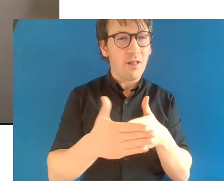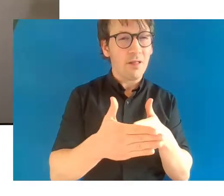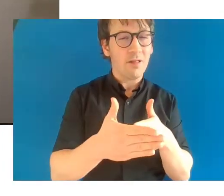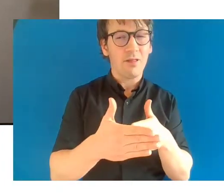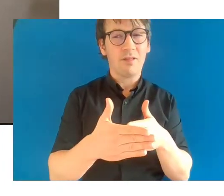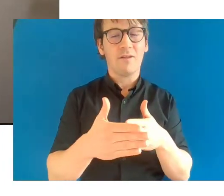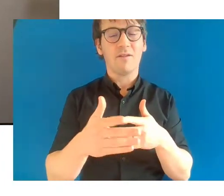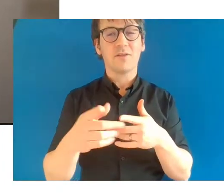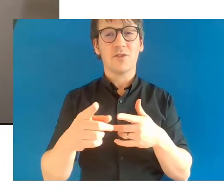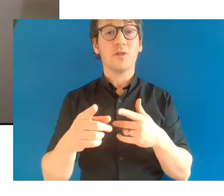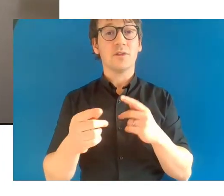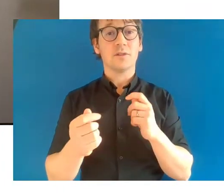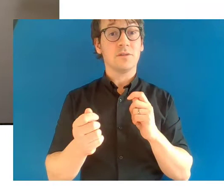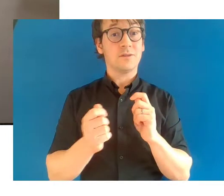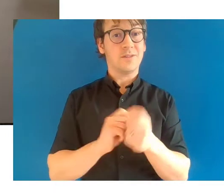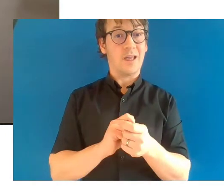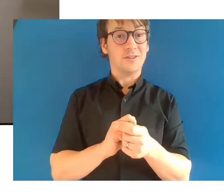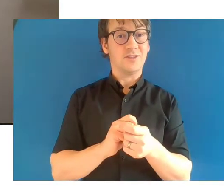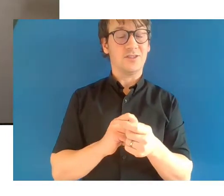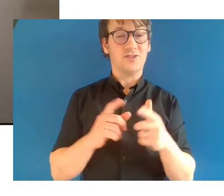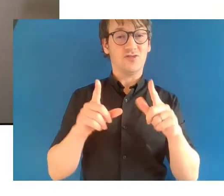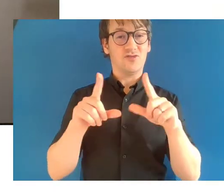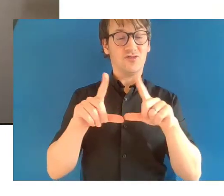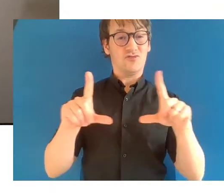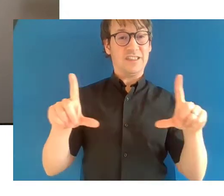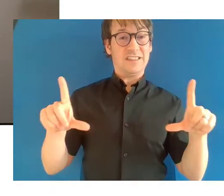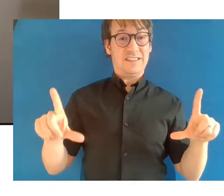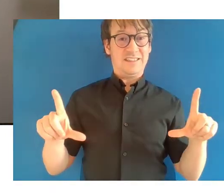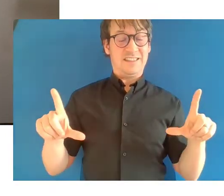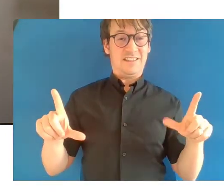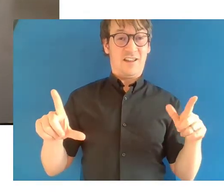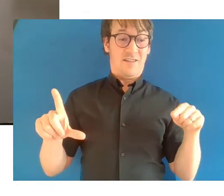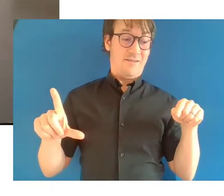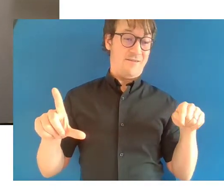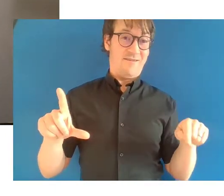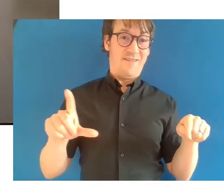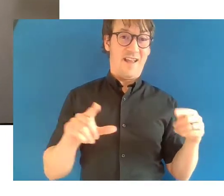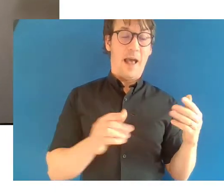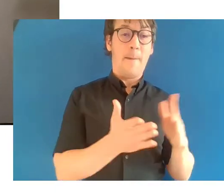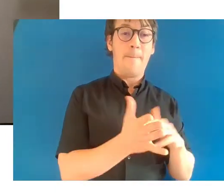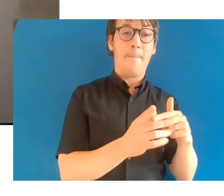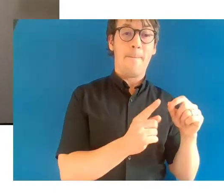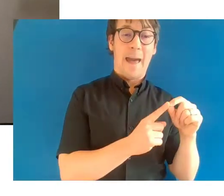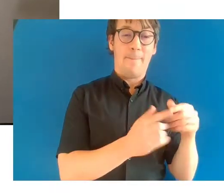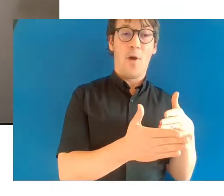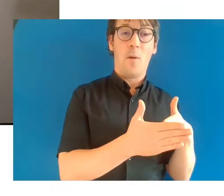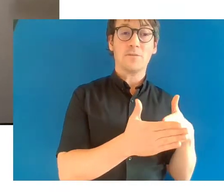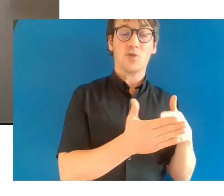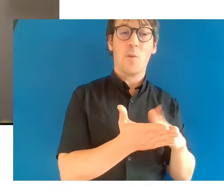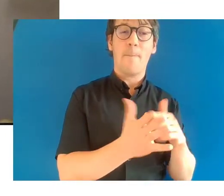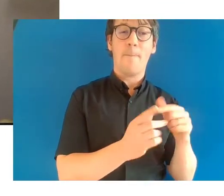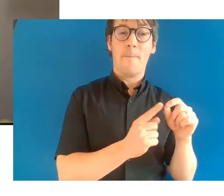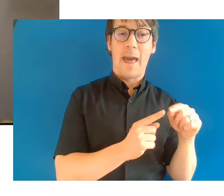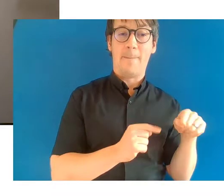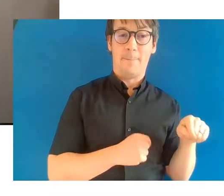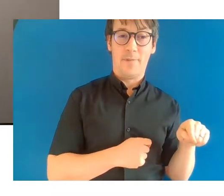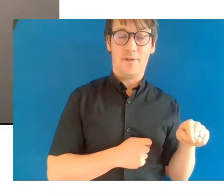So if I change the screen to showing you what its obstacle map looks like, you can see there